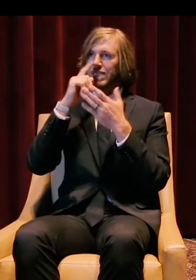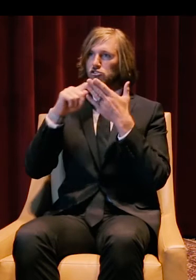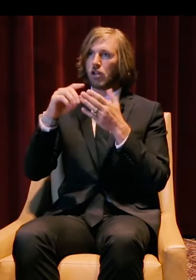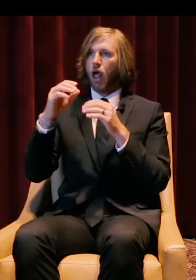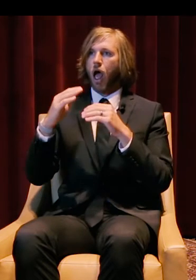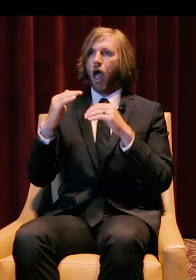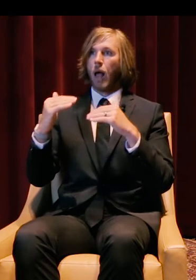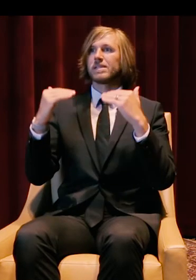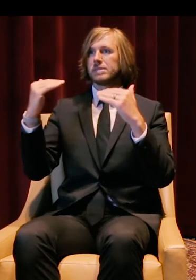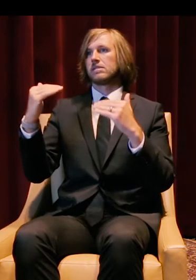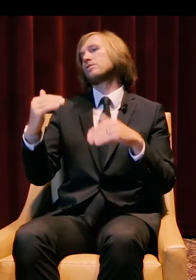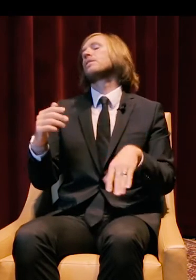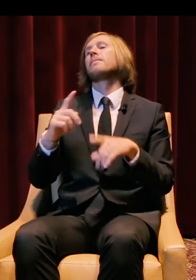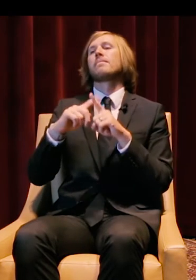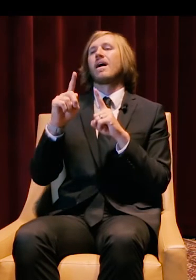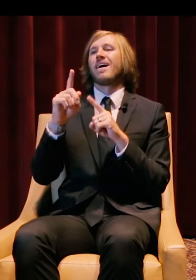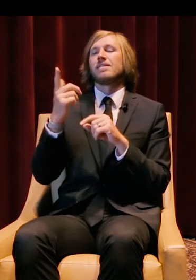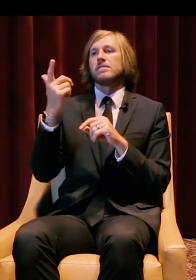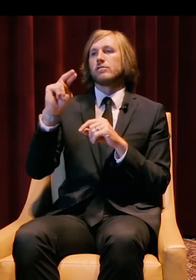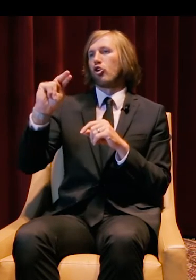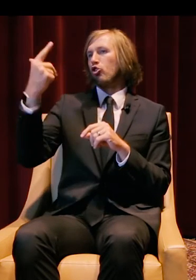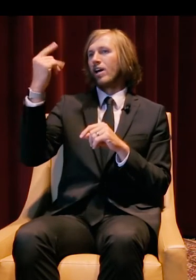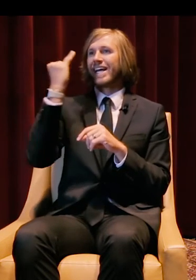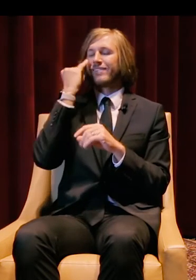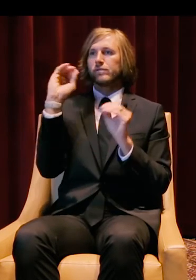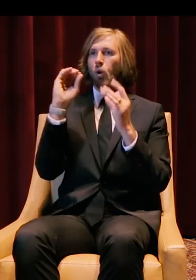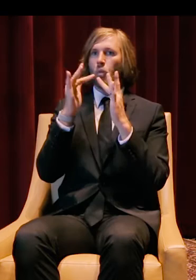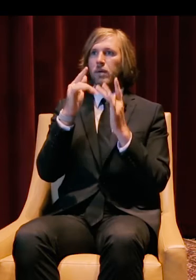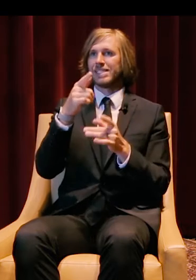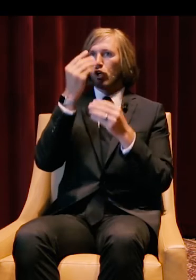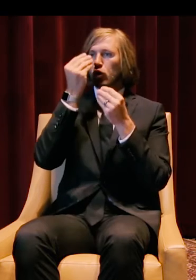but it doesn't do any good if you don't have a website that communicates.